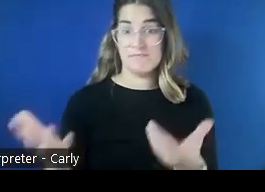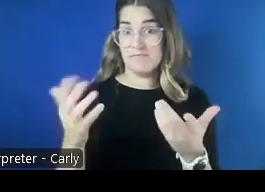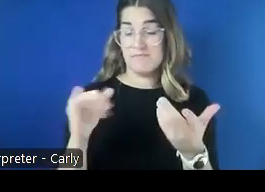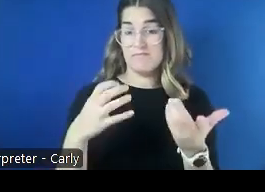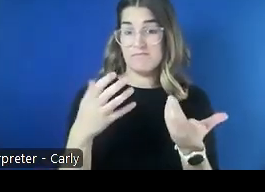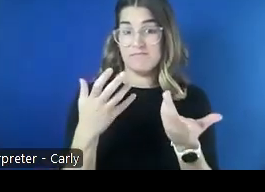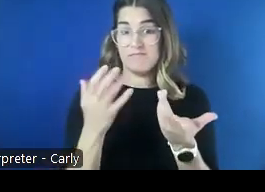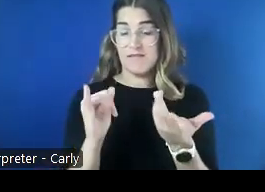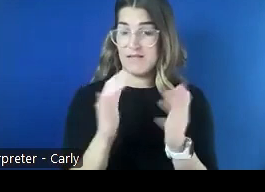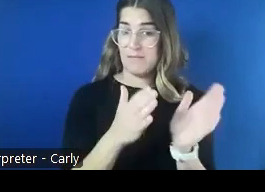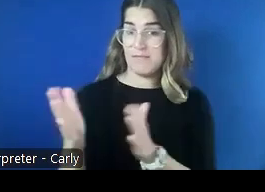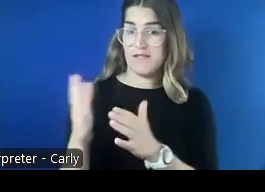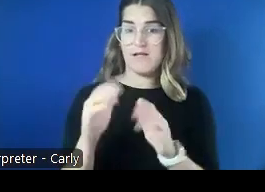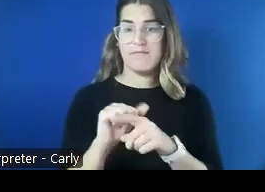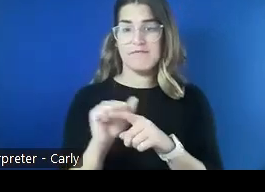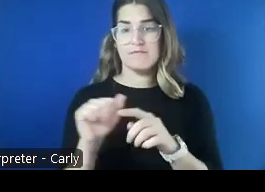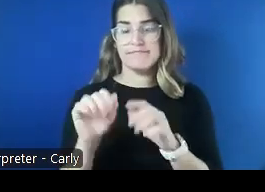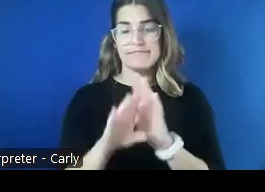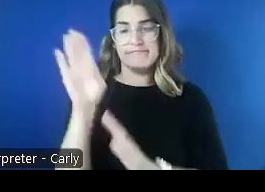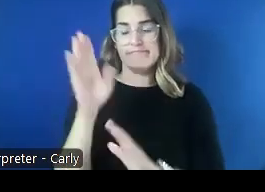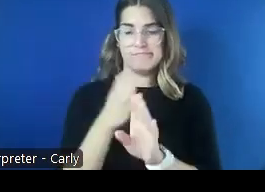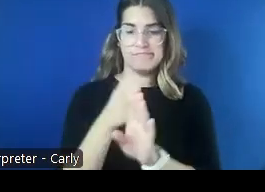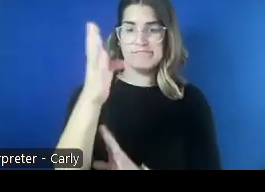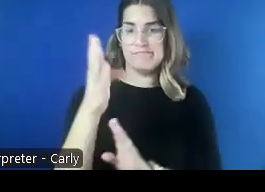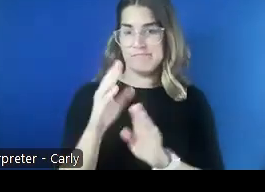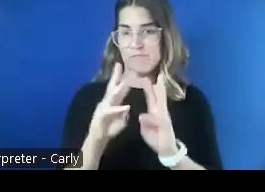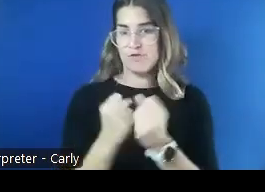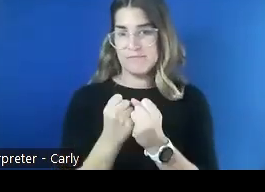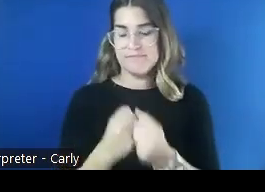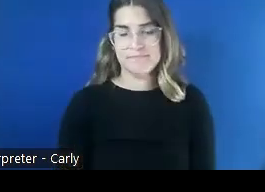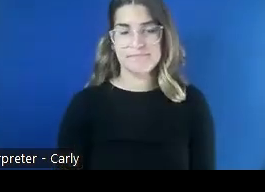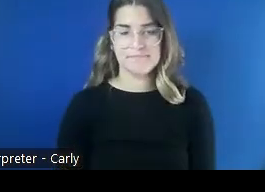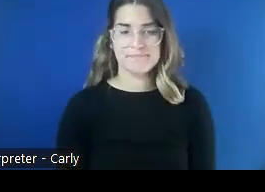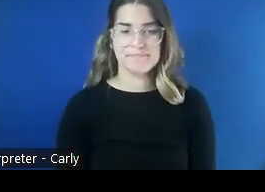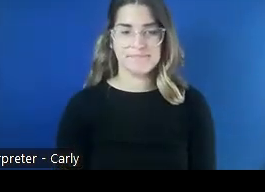development Workshop to support teachers with that um the consultation has then ended when